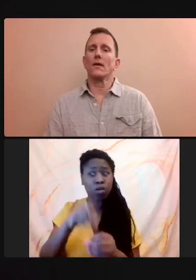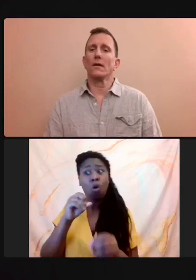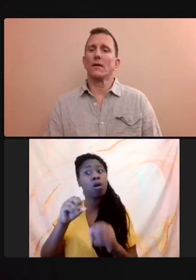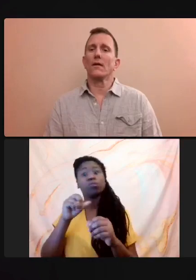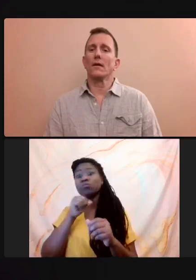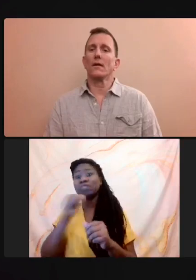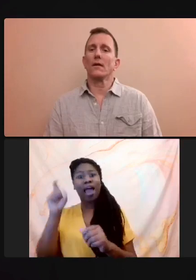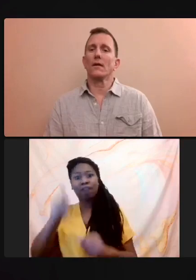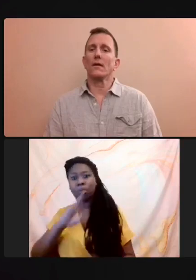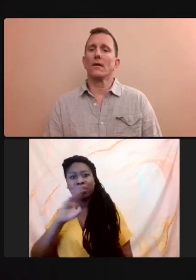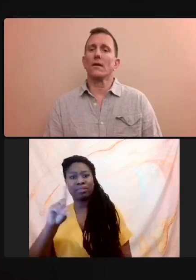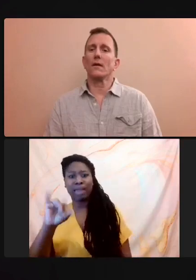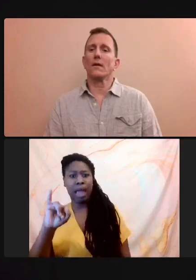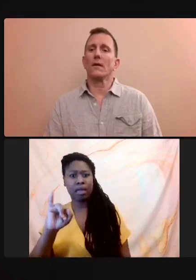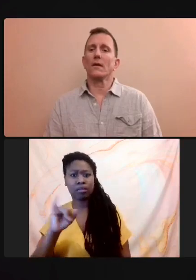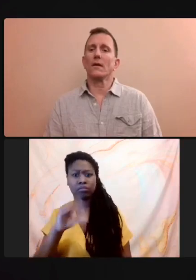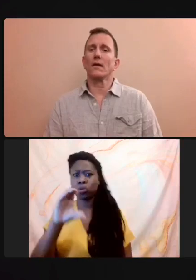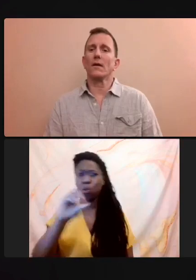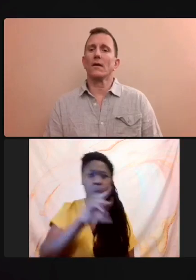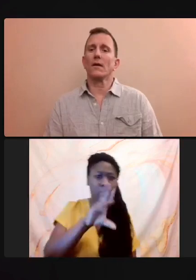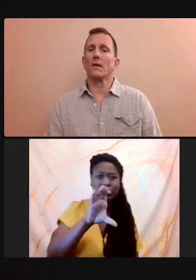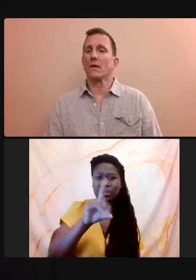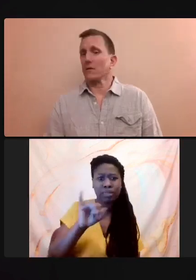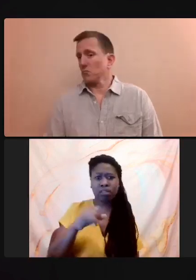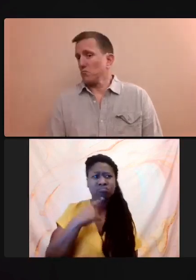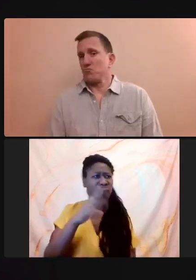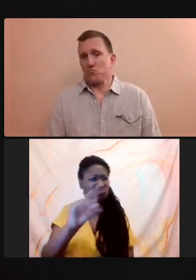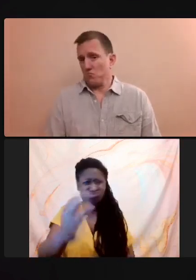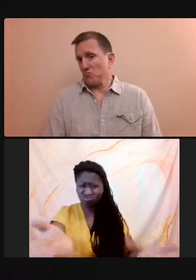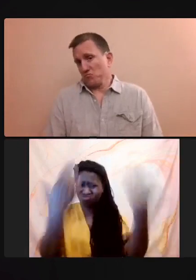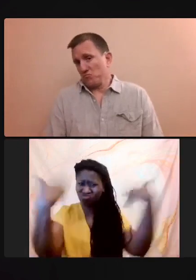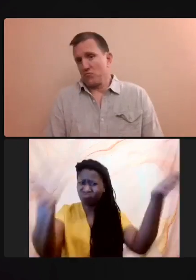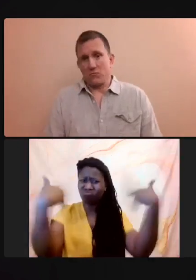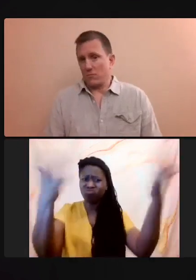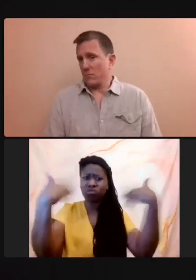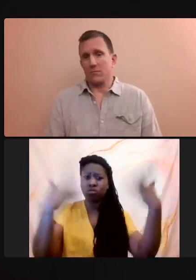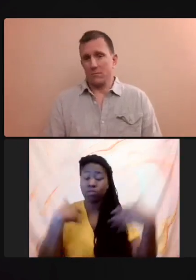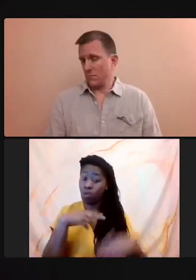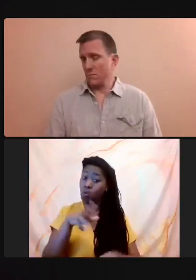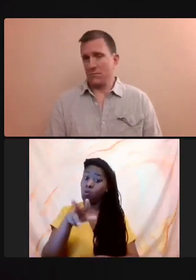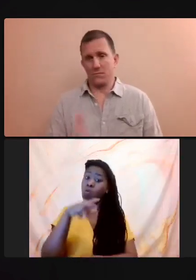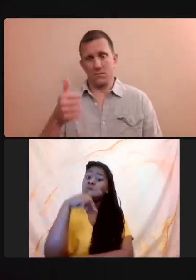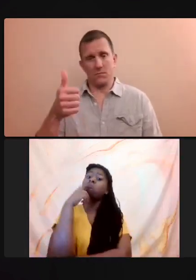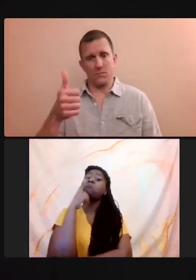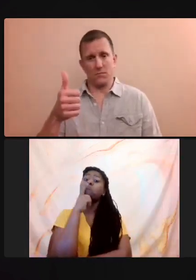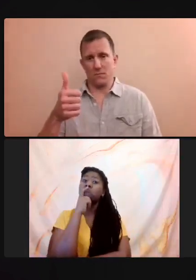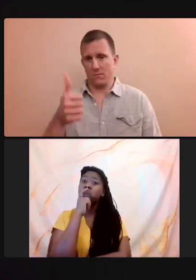Or do I have to be a certified deaf interpreter? The response to that question, they said, We welcome all.